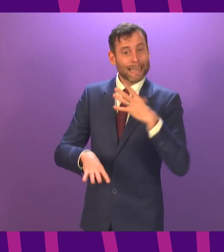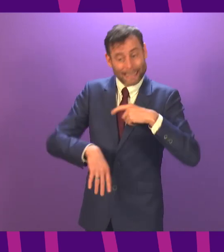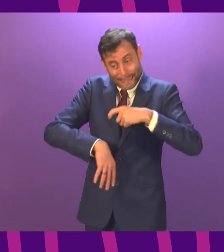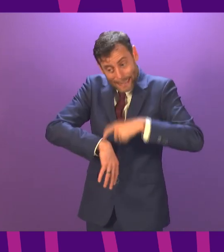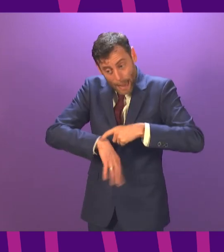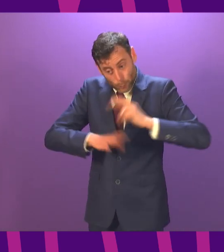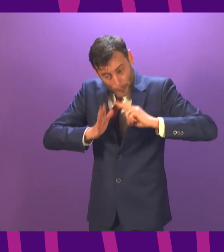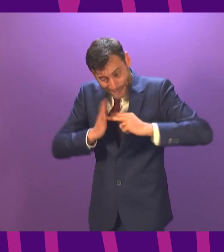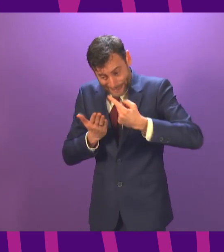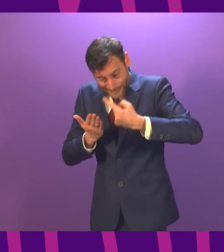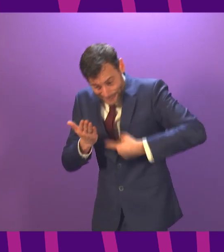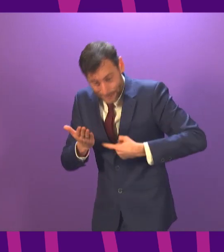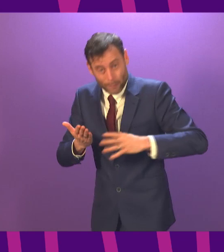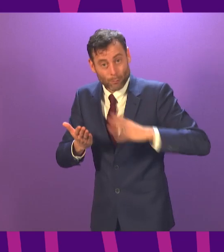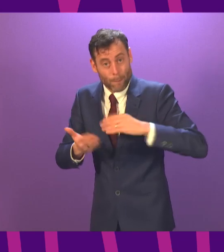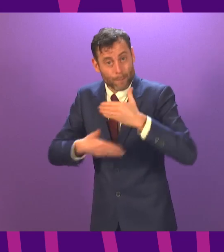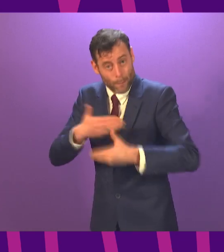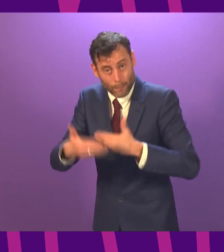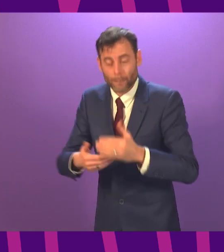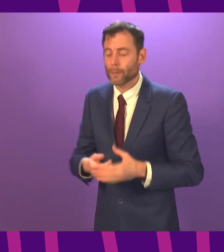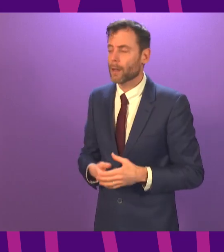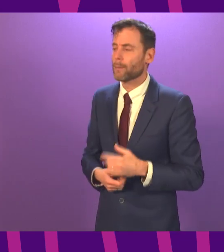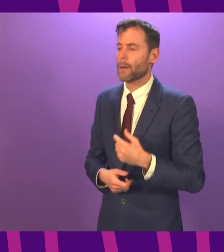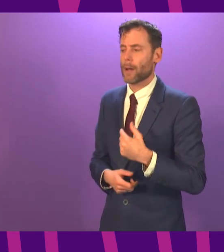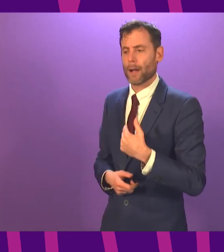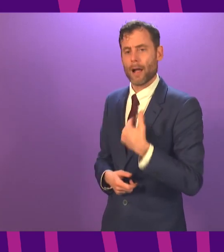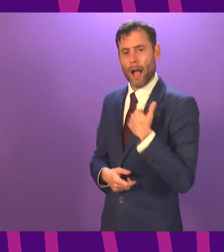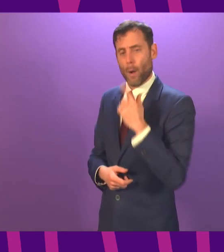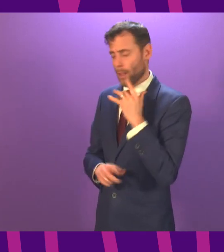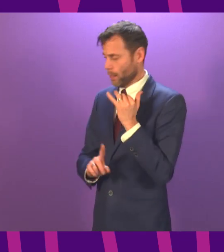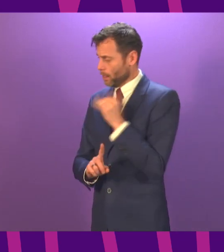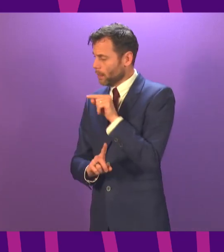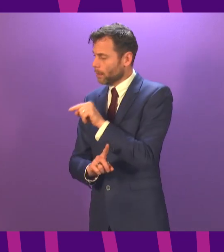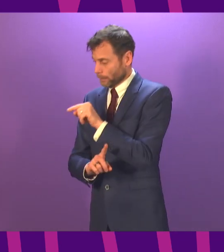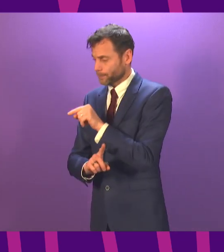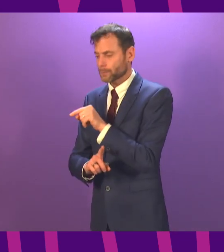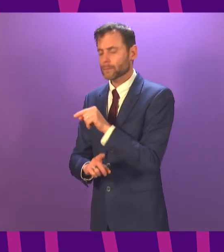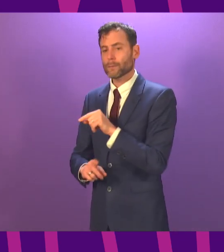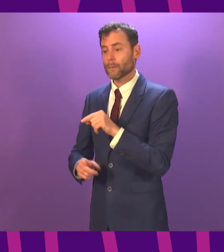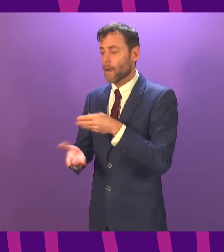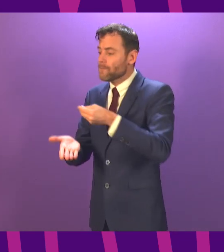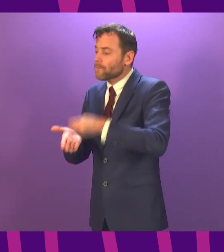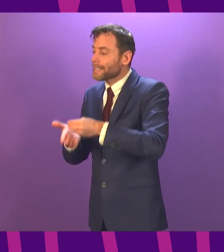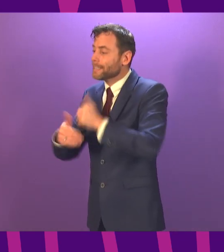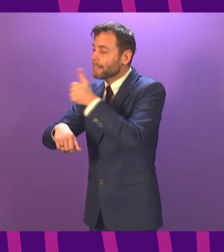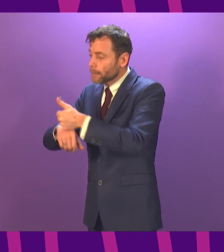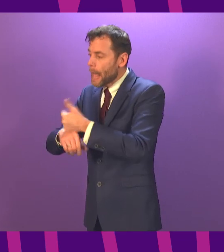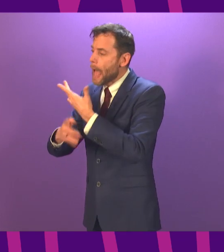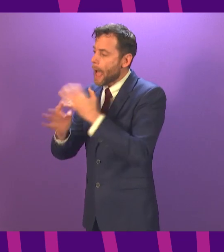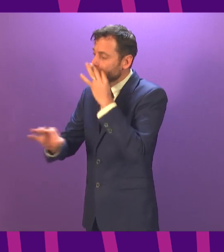writing on the different funding streams: what stage they are at, when they opened or will open and what the timescales are for getting money to people.